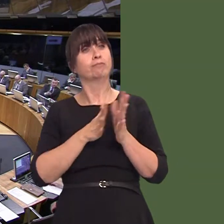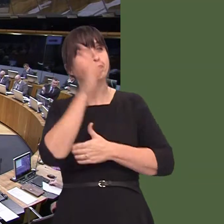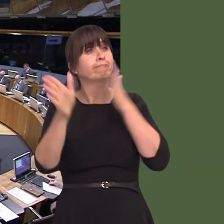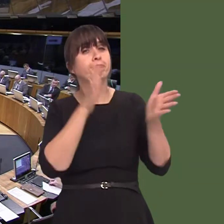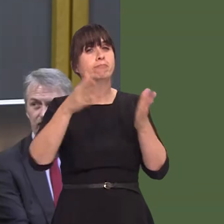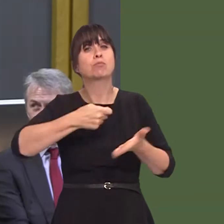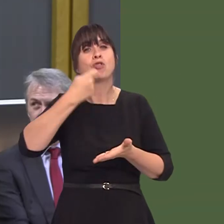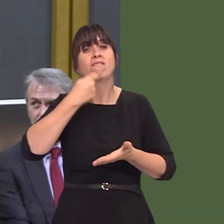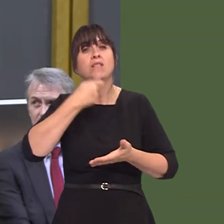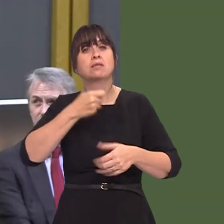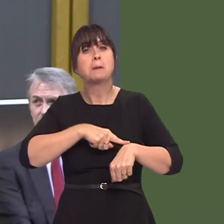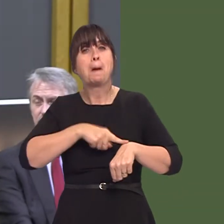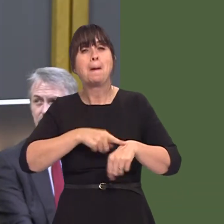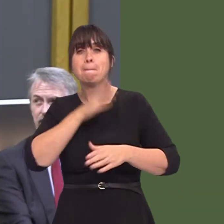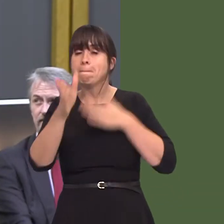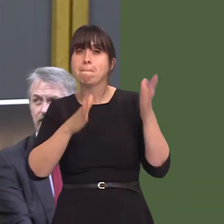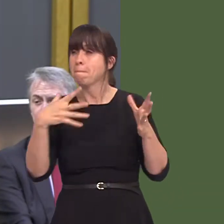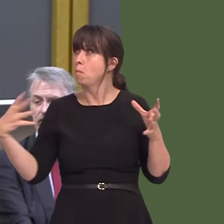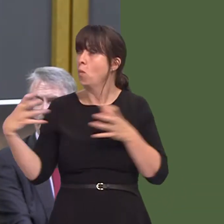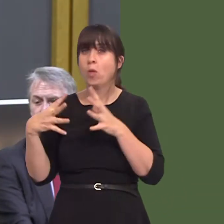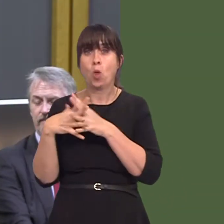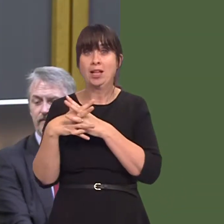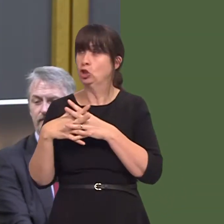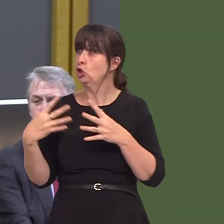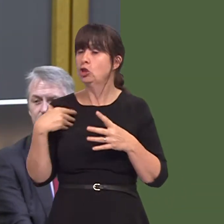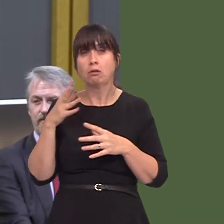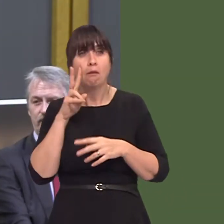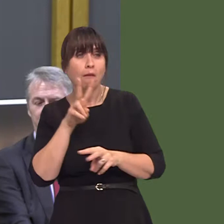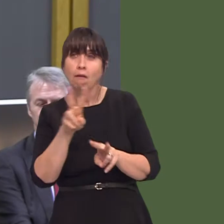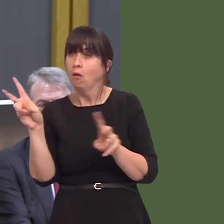before last, and it was very impressive to see the support and services they offeróhot